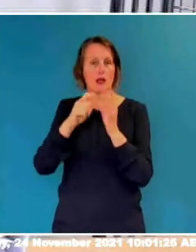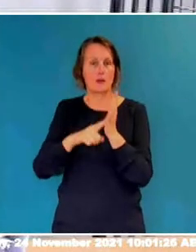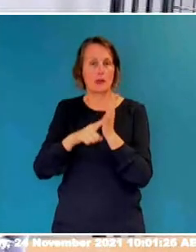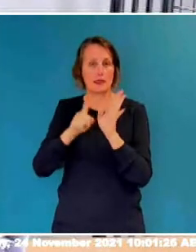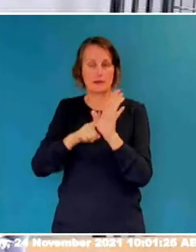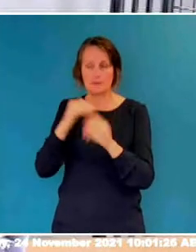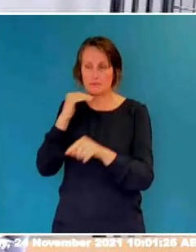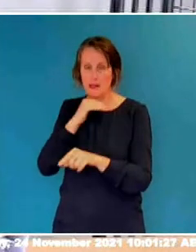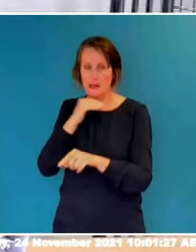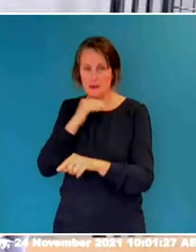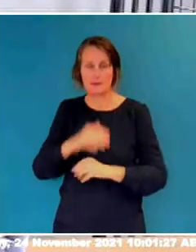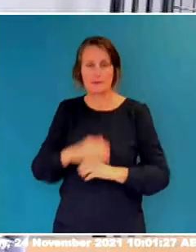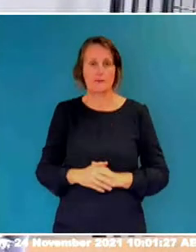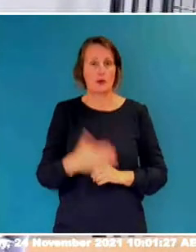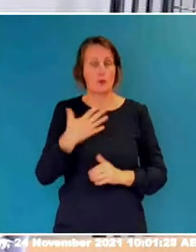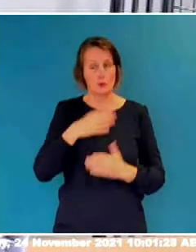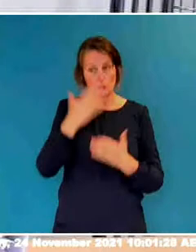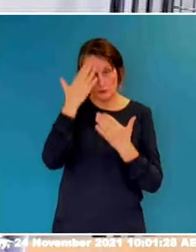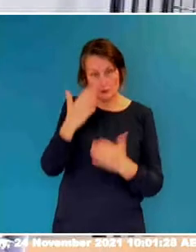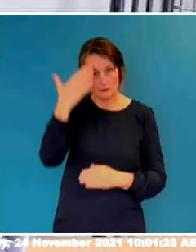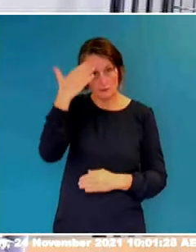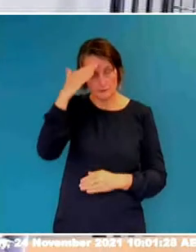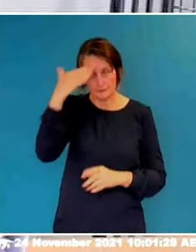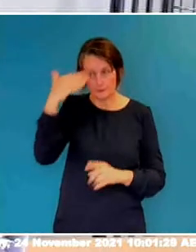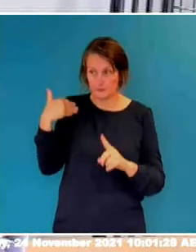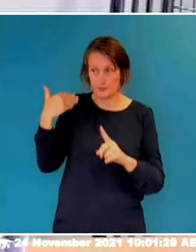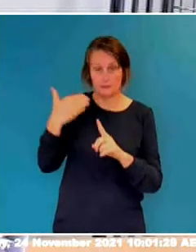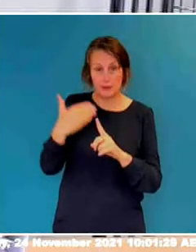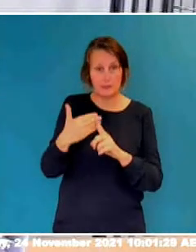We pay our respects to their Elders, past, present and emerging.